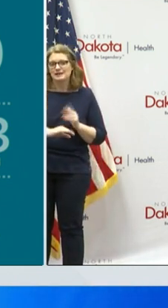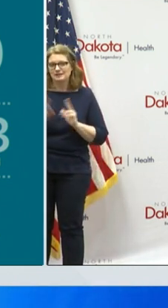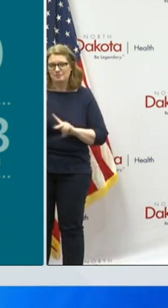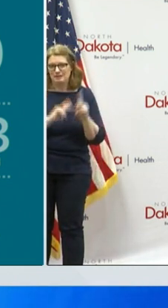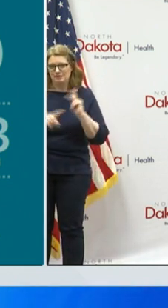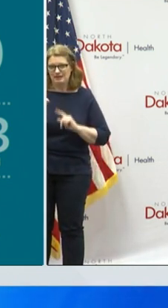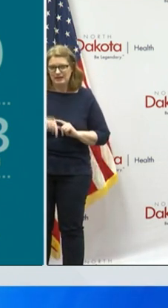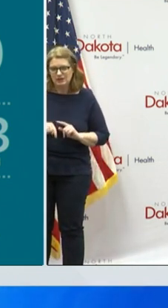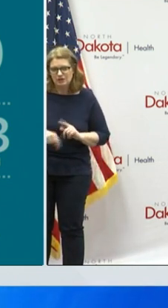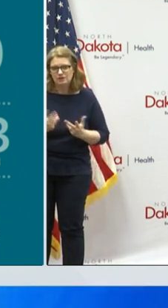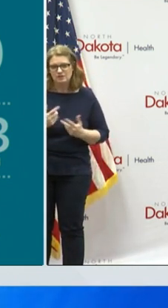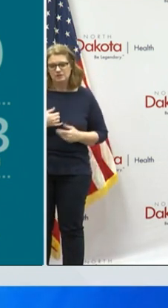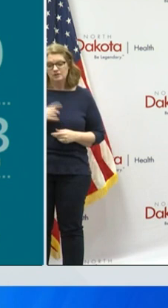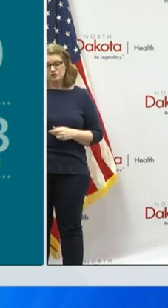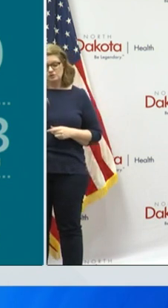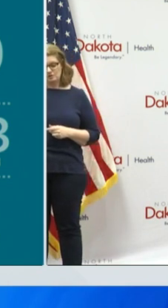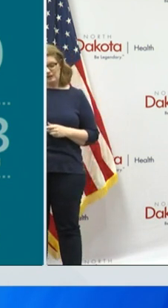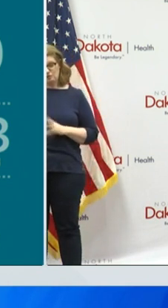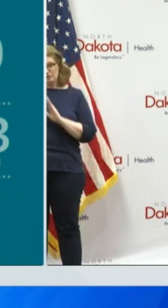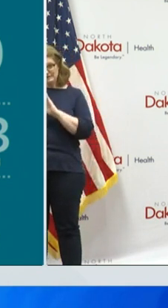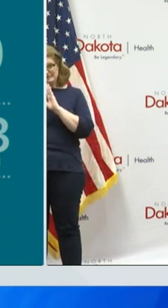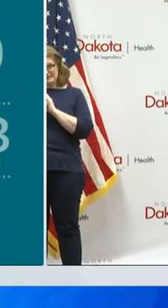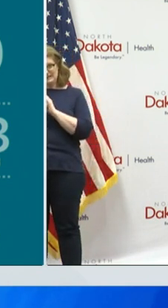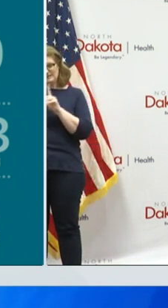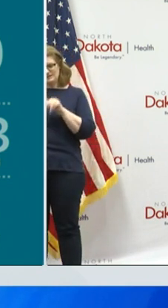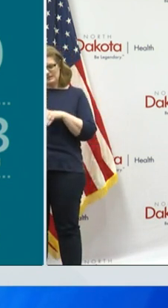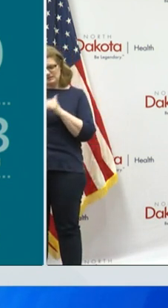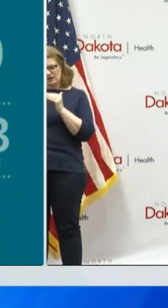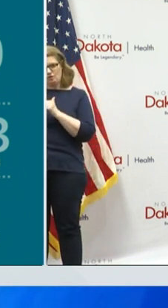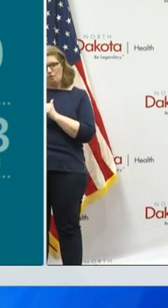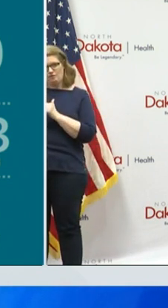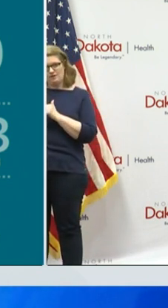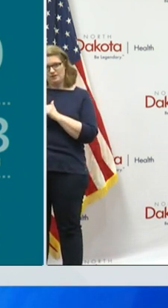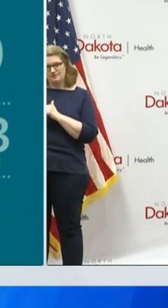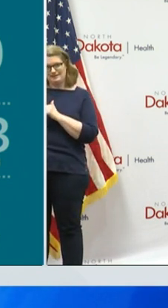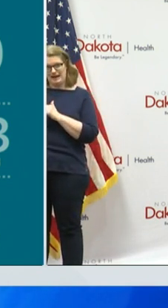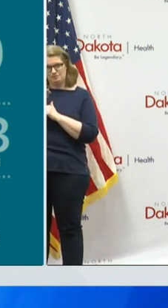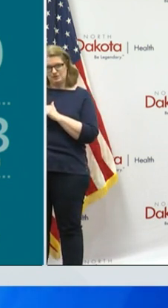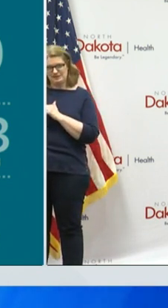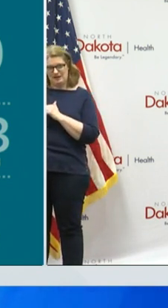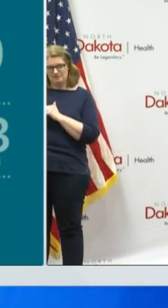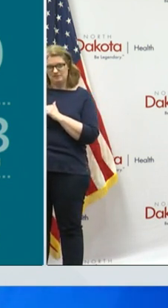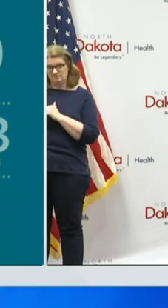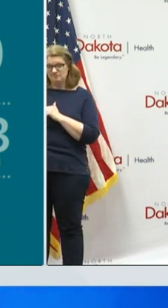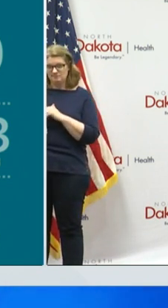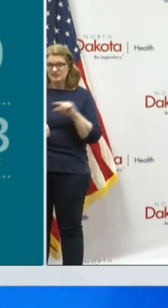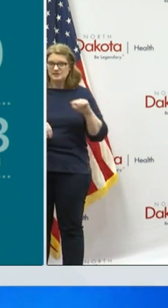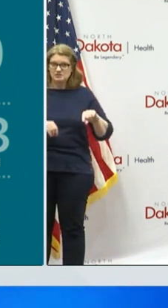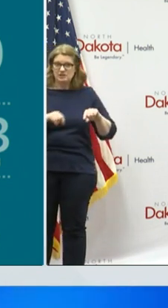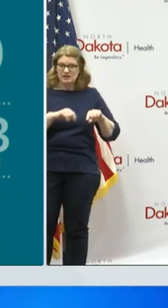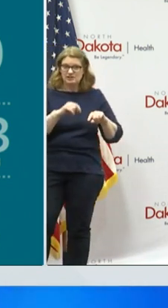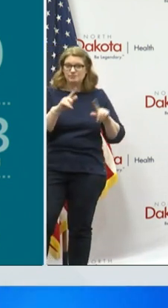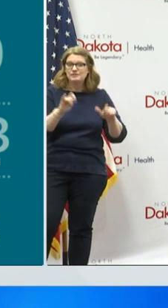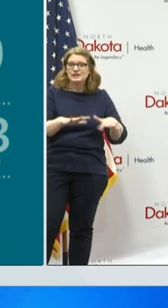TOTAL TESTS TAKEN NEXT WEEK, AND WE'VE NOW TESTED OVER 9% OF OUR POPULATION.